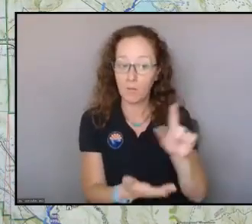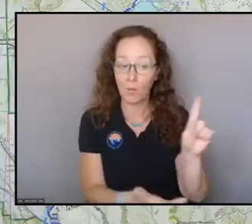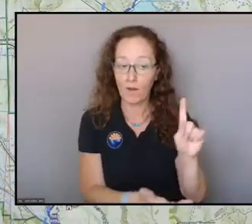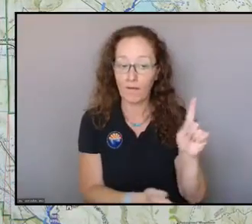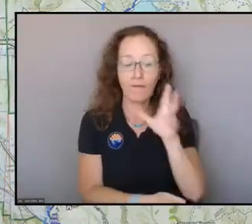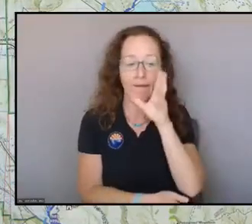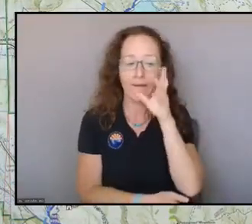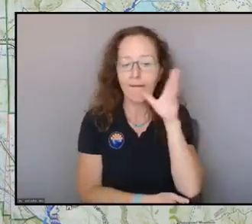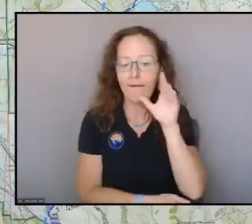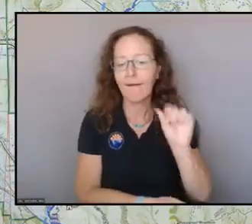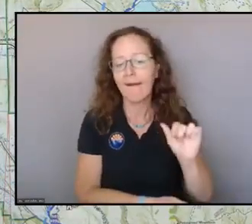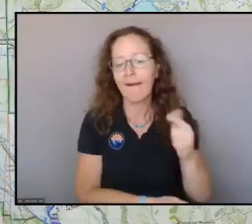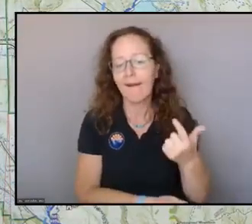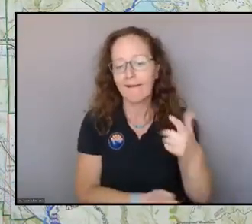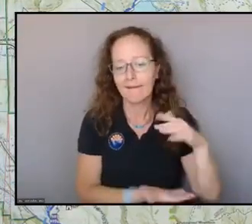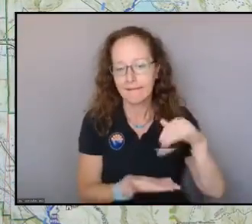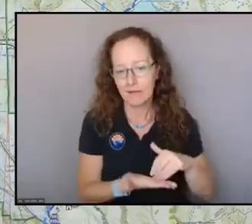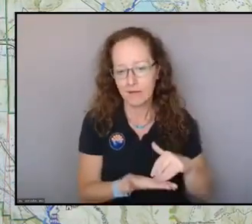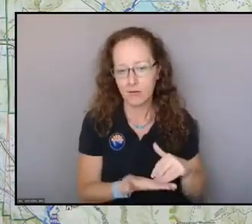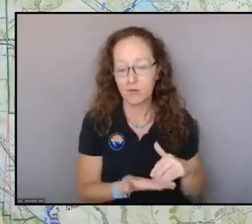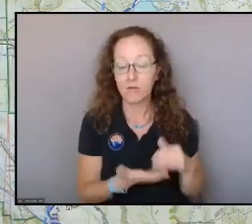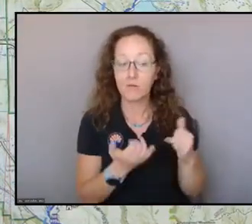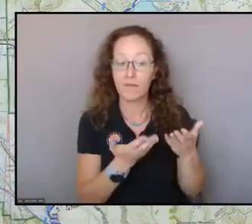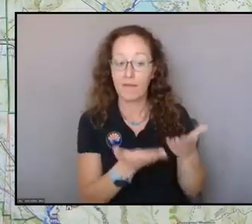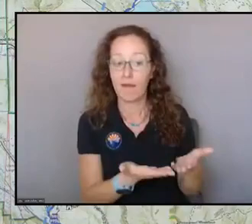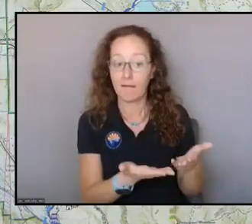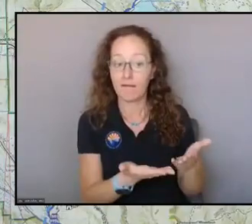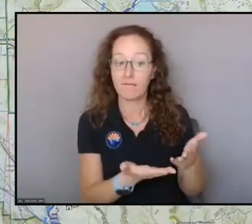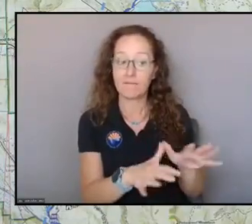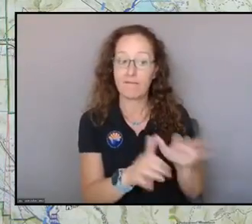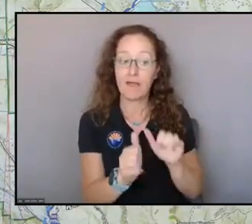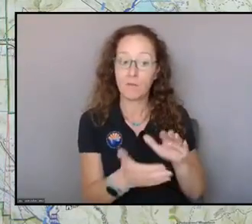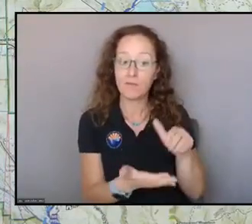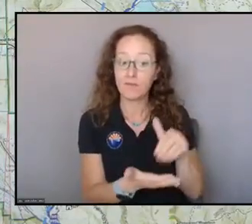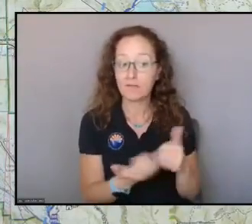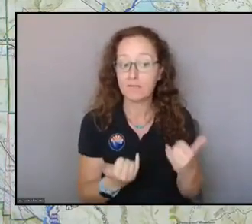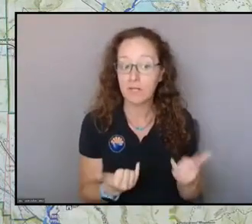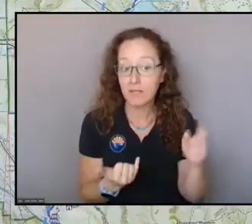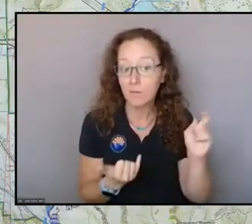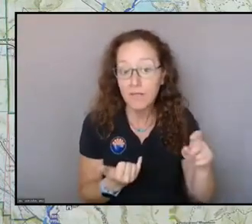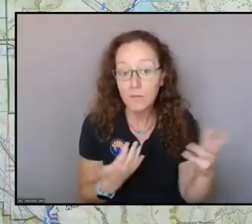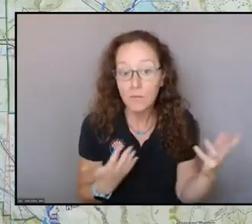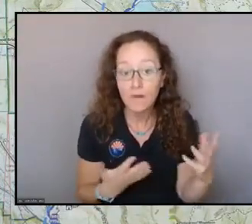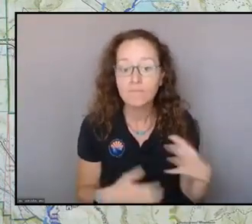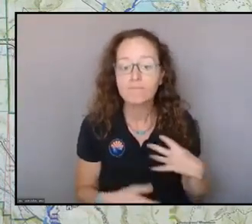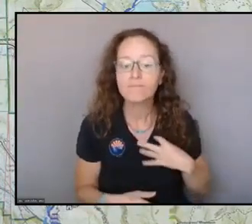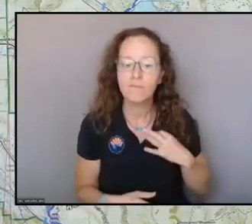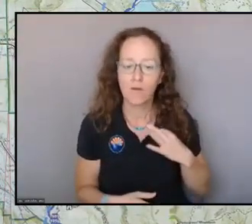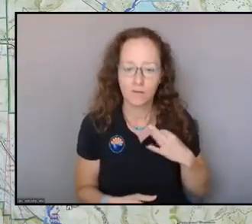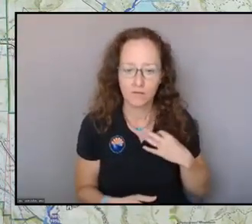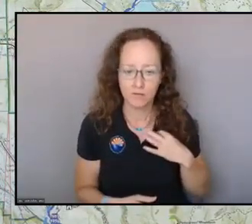HERE IS THE IMMEDIATE NEEDS WE HAVE AT THE EVACUATION CENTER. WE NEED VOLUNTEERS.